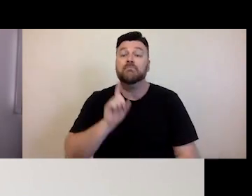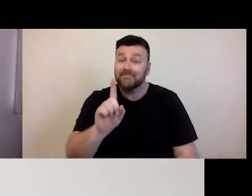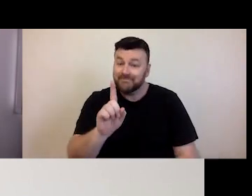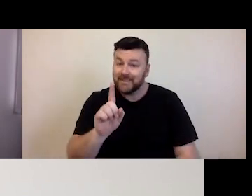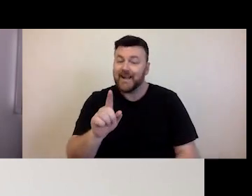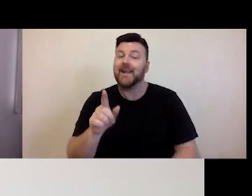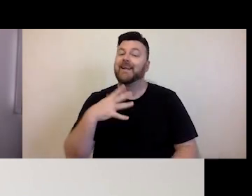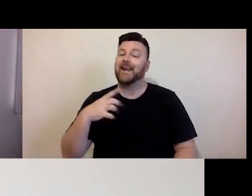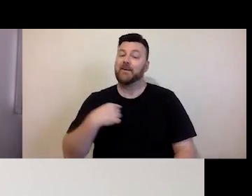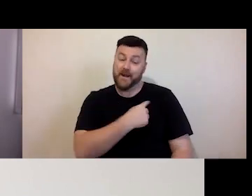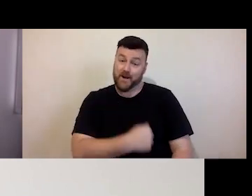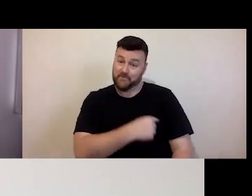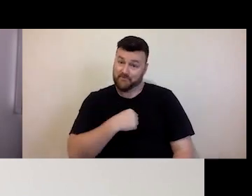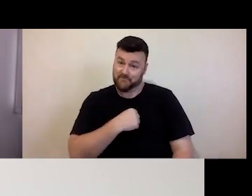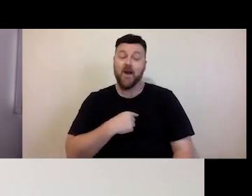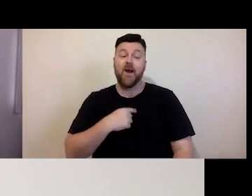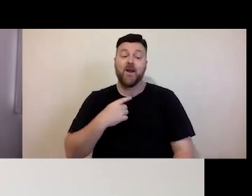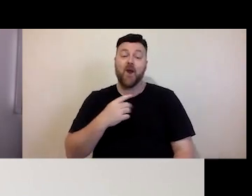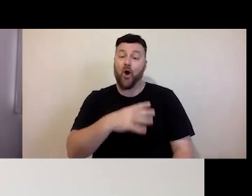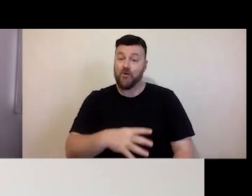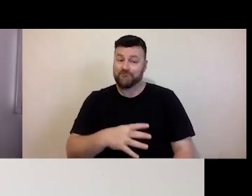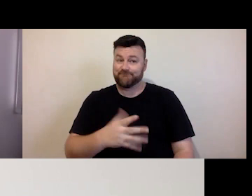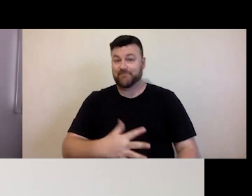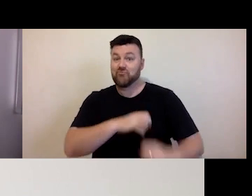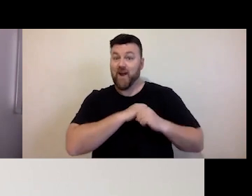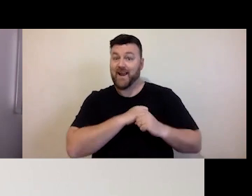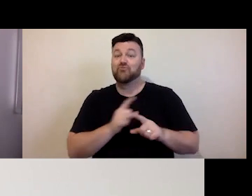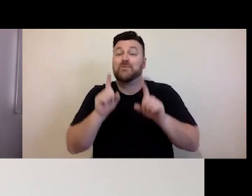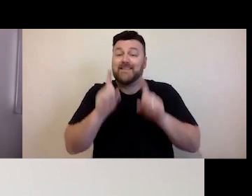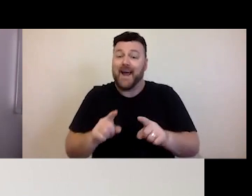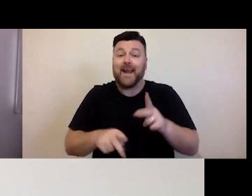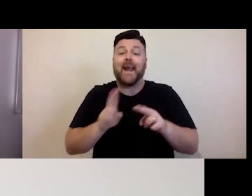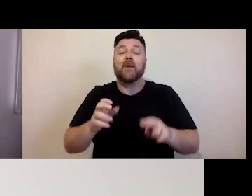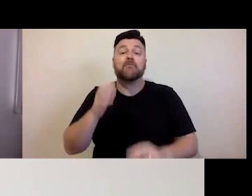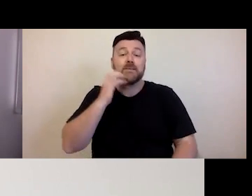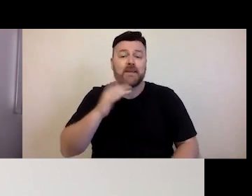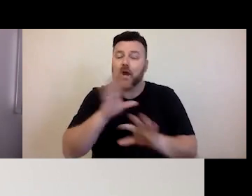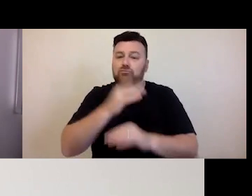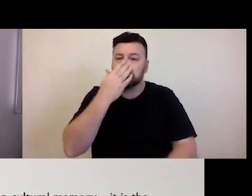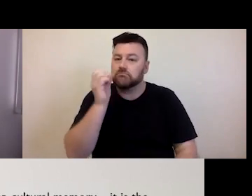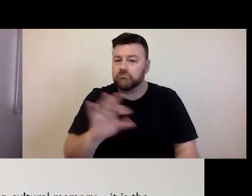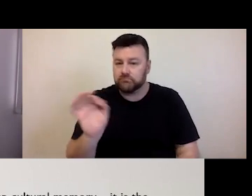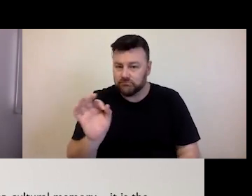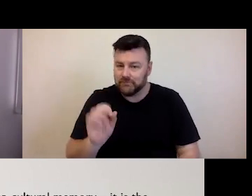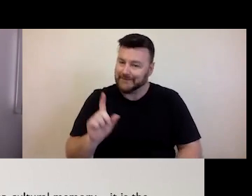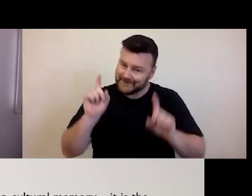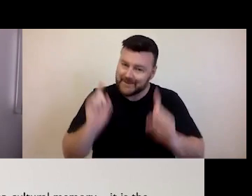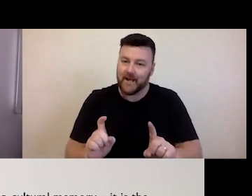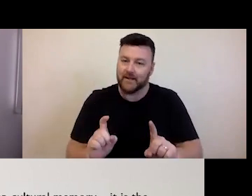enough to stay, even, and especially when, we make mistakes. Finally,